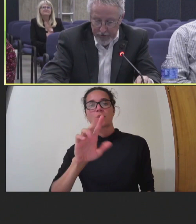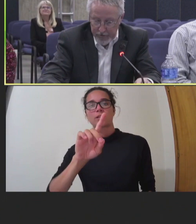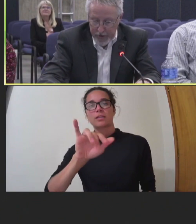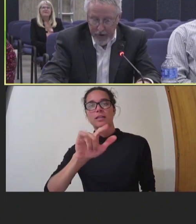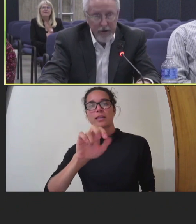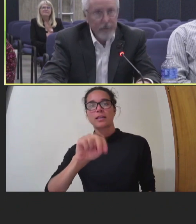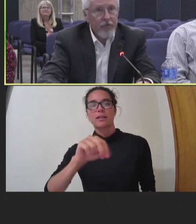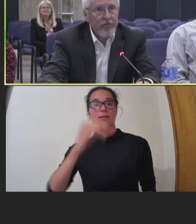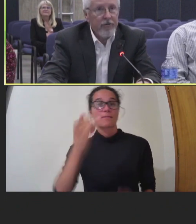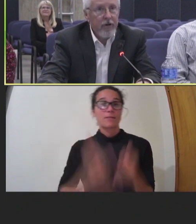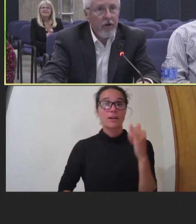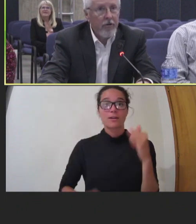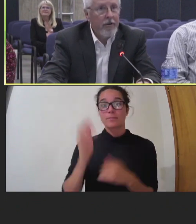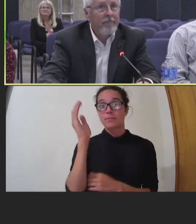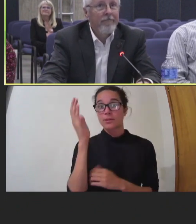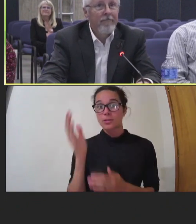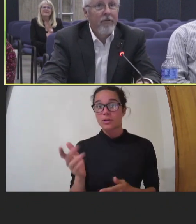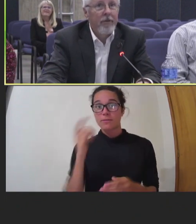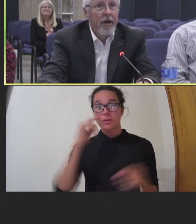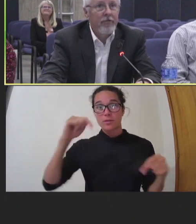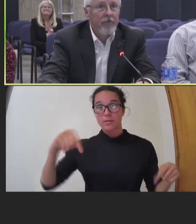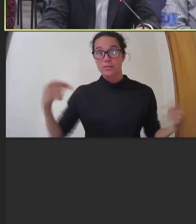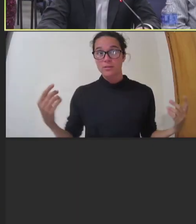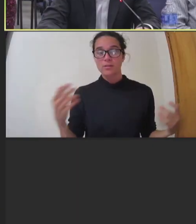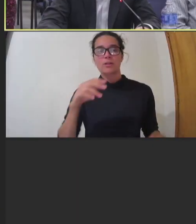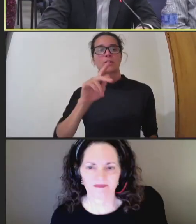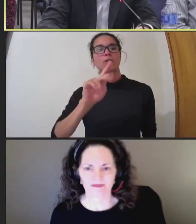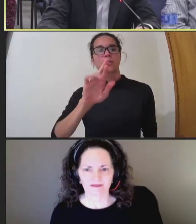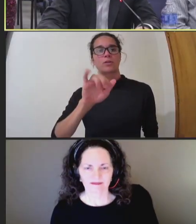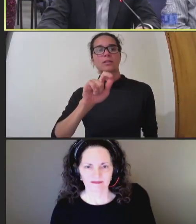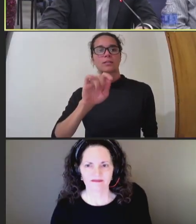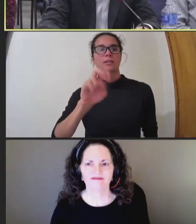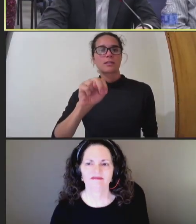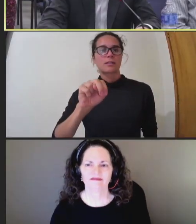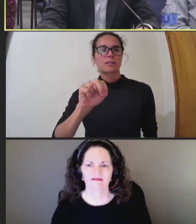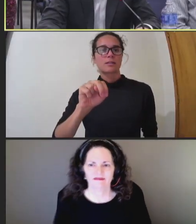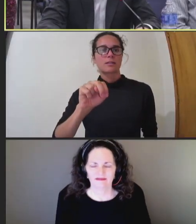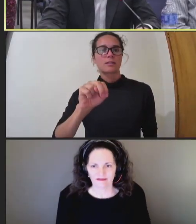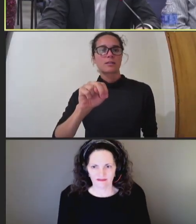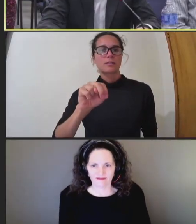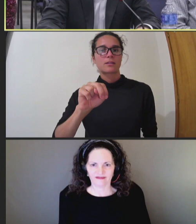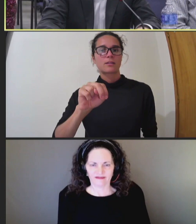panel is Kristen Dahlgren from the Cancer Vaccine Coalition.